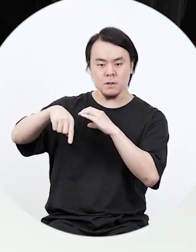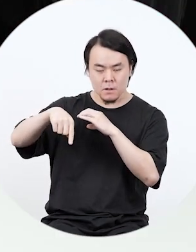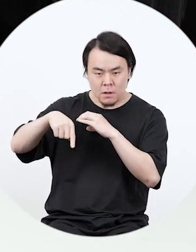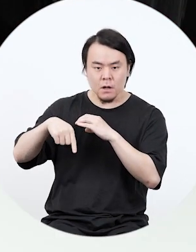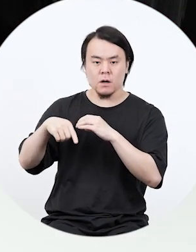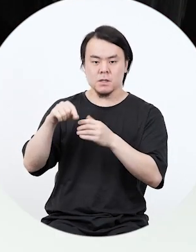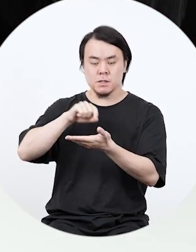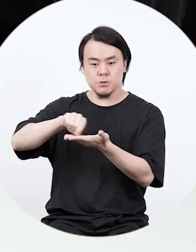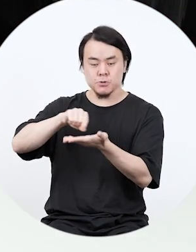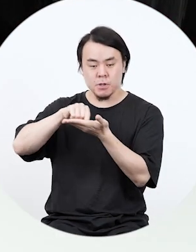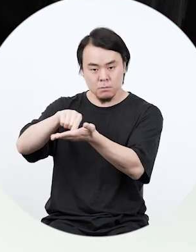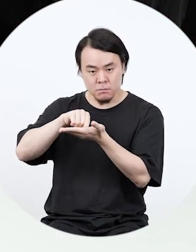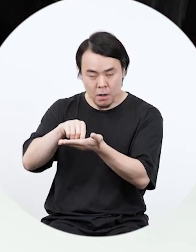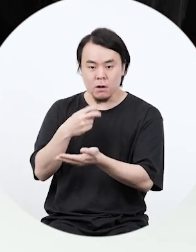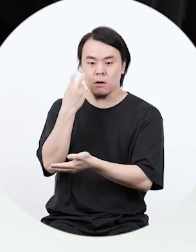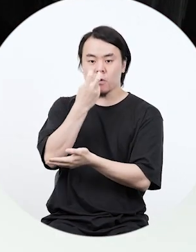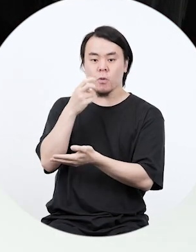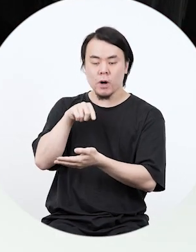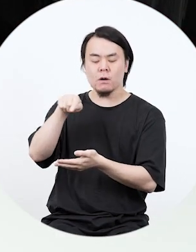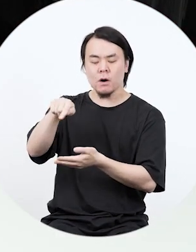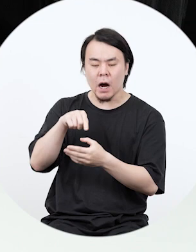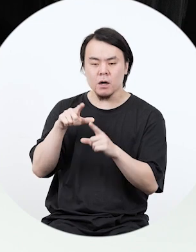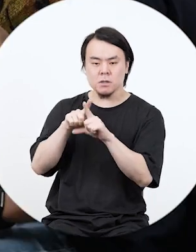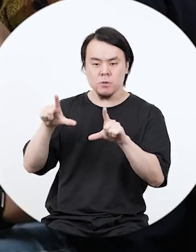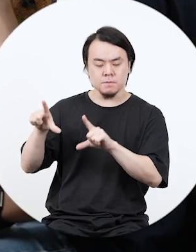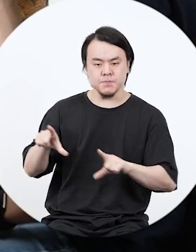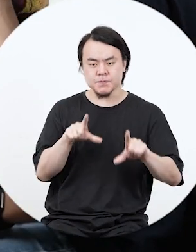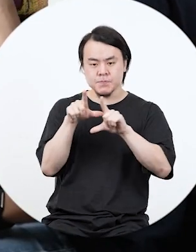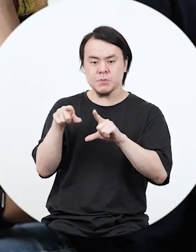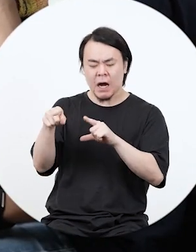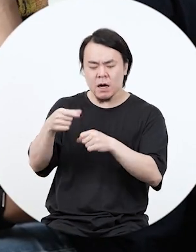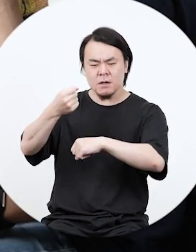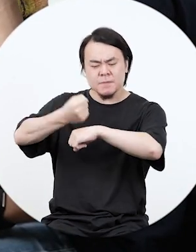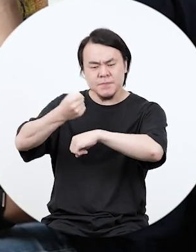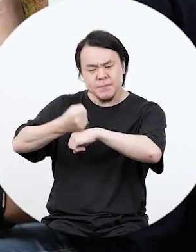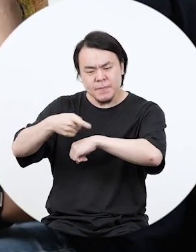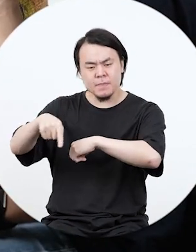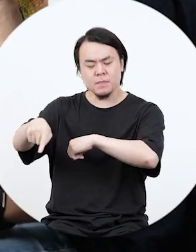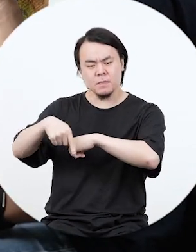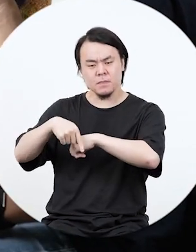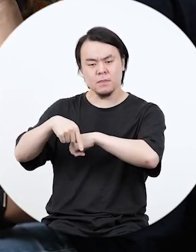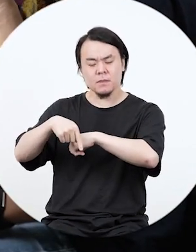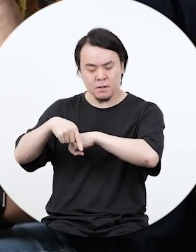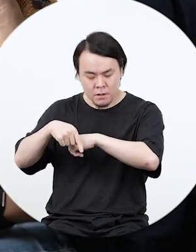It is difficult to use written conversation or oralism in daily communication with a Deaf person.